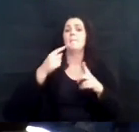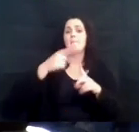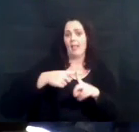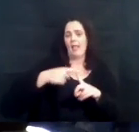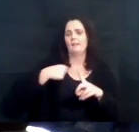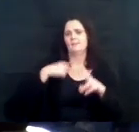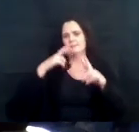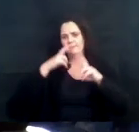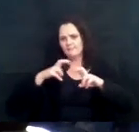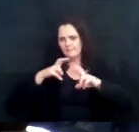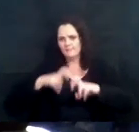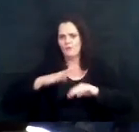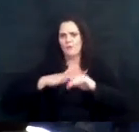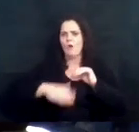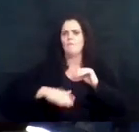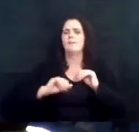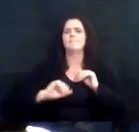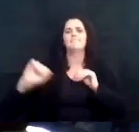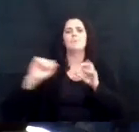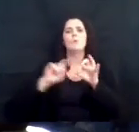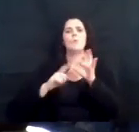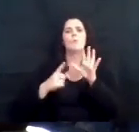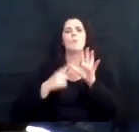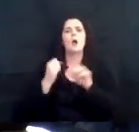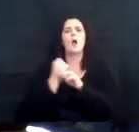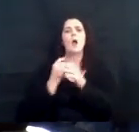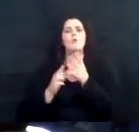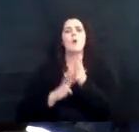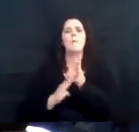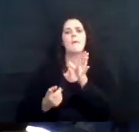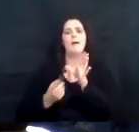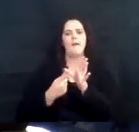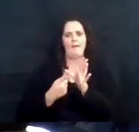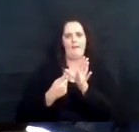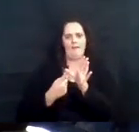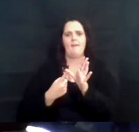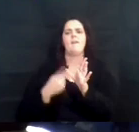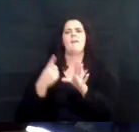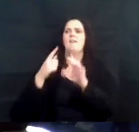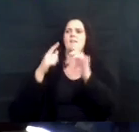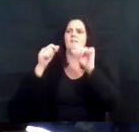we're gonna look at two works today one of those, a photograph and one of those, a